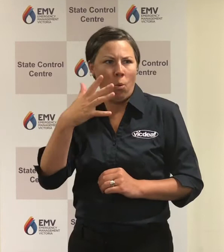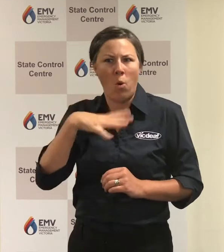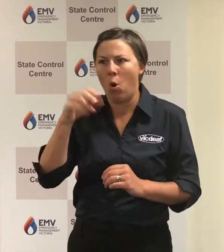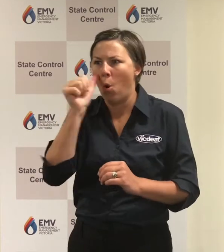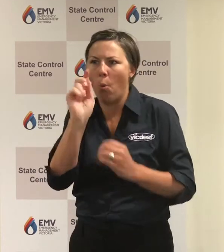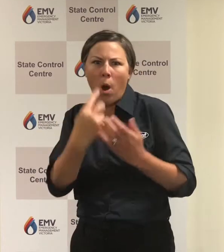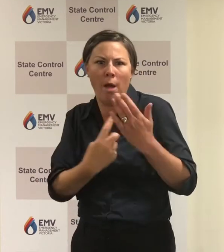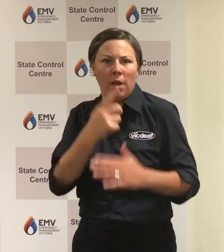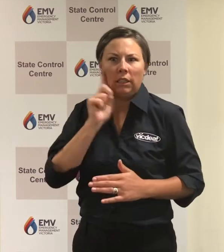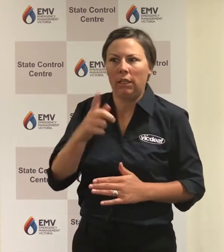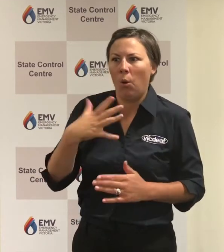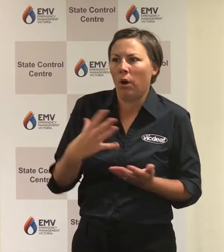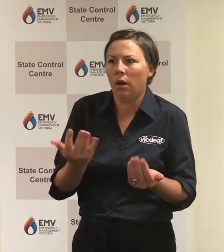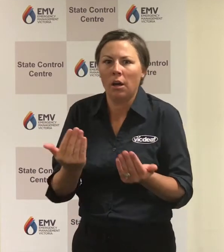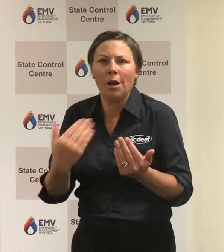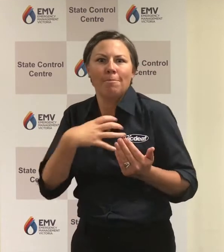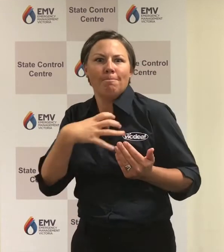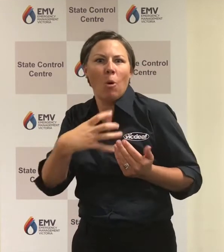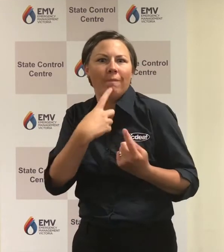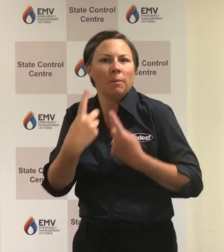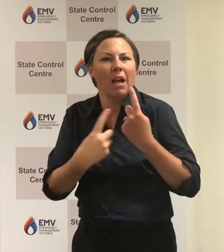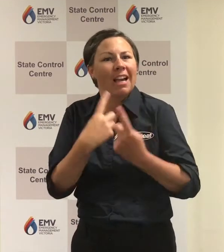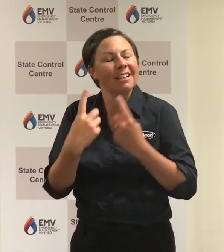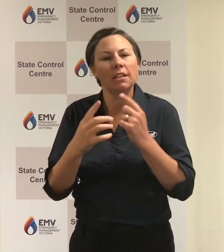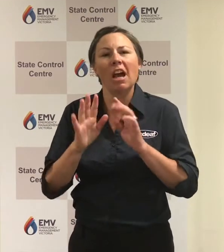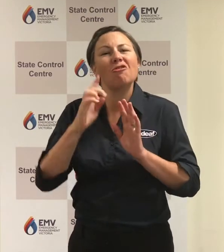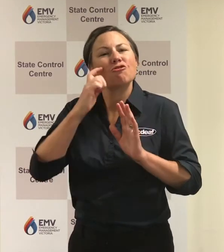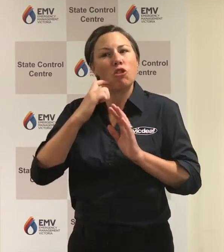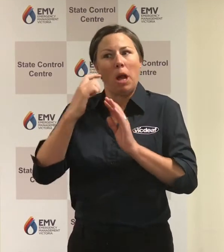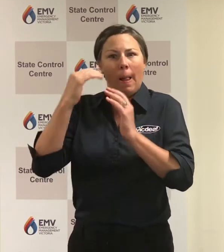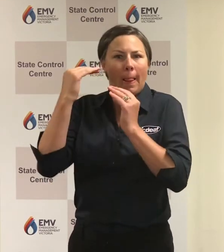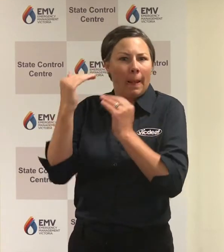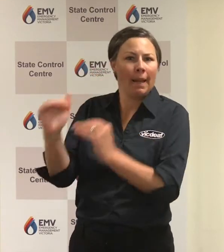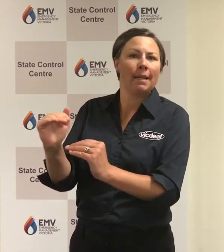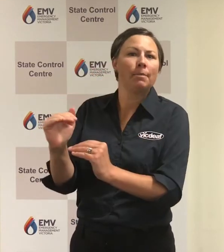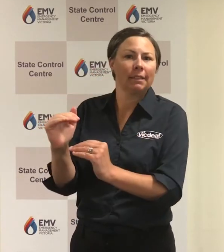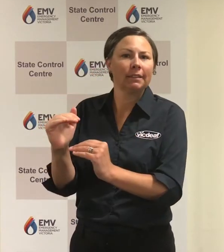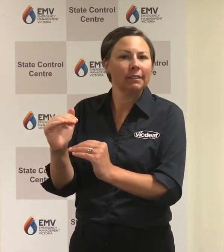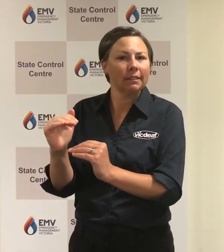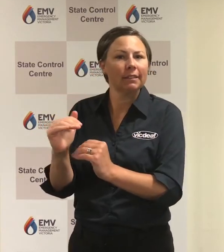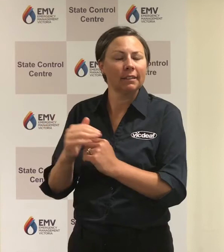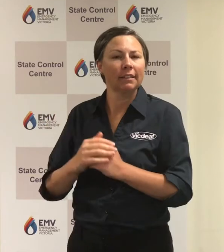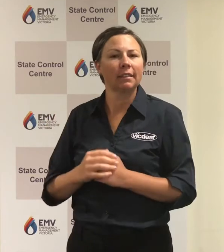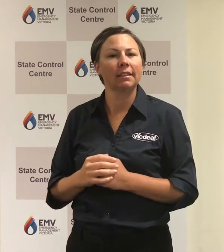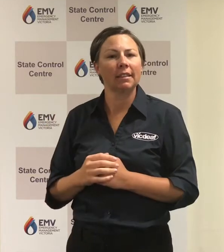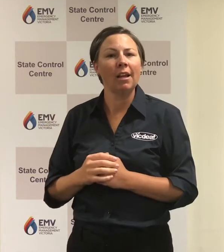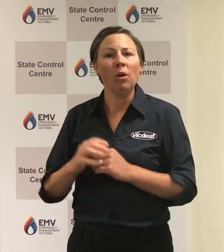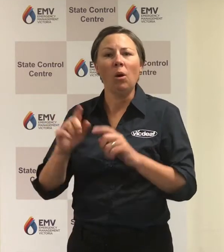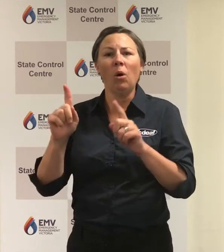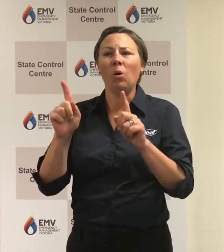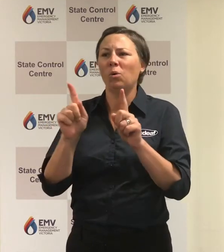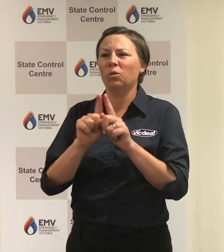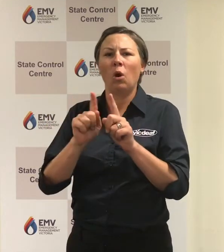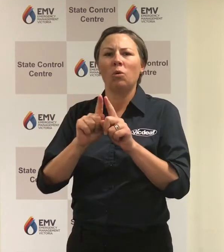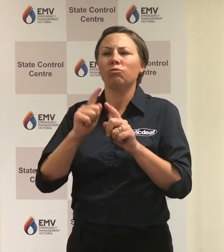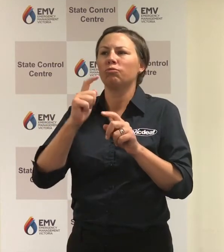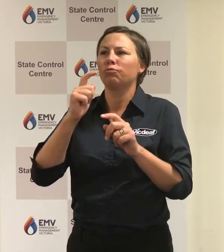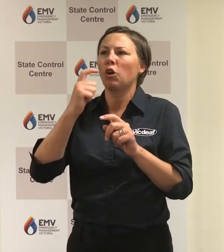Try to limit your exposure to getting verbal information from listening to the news or